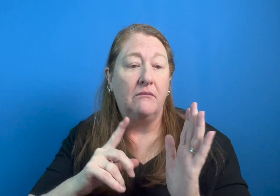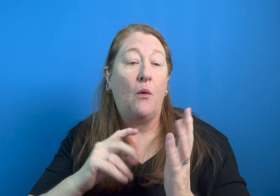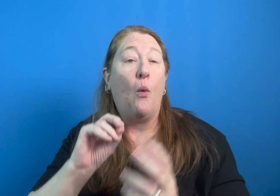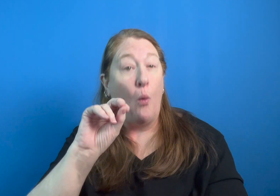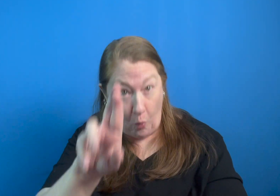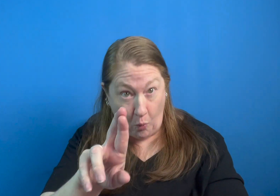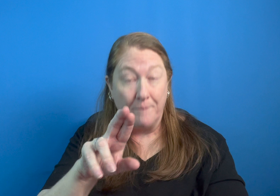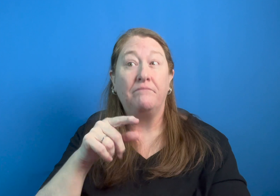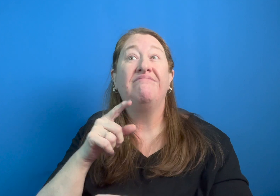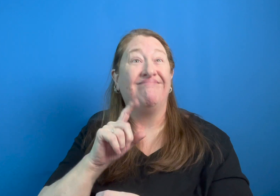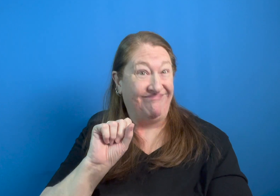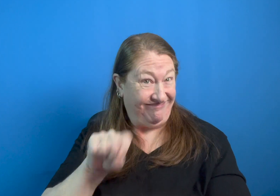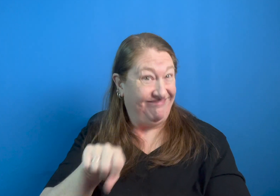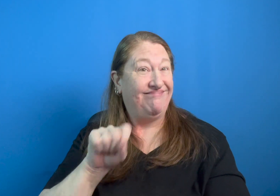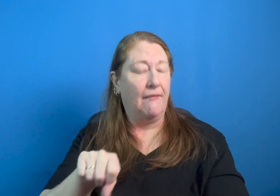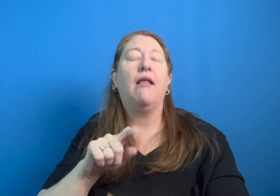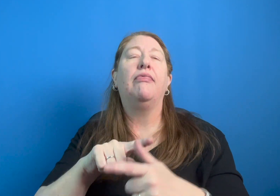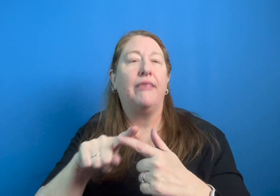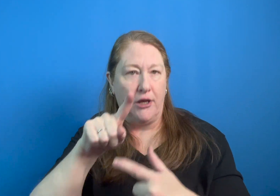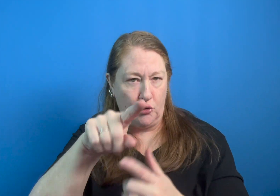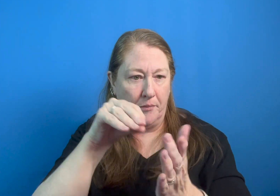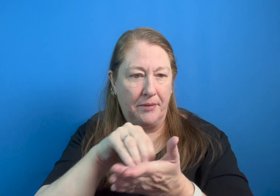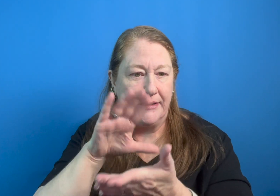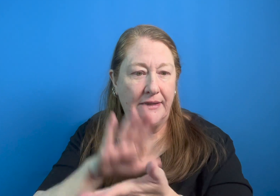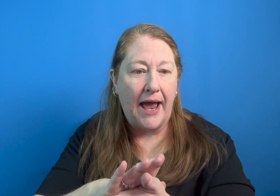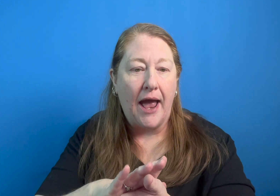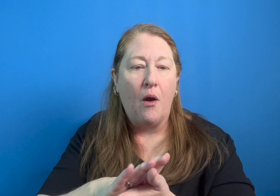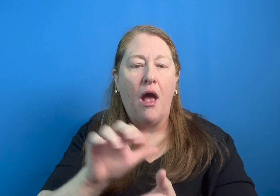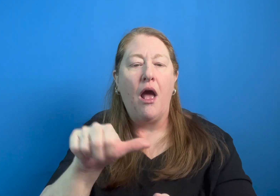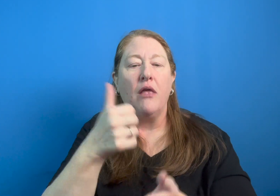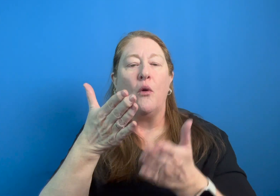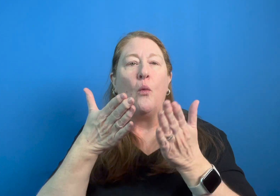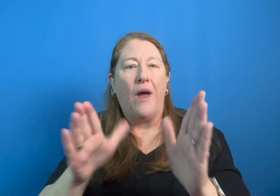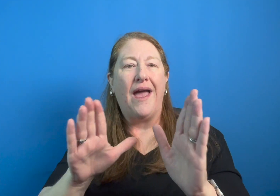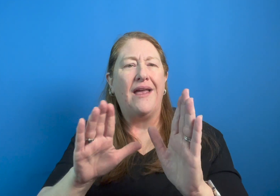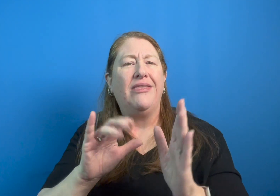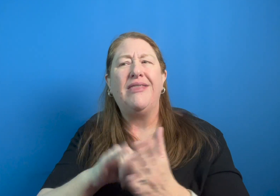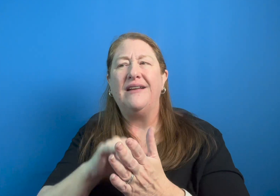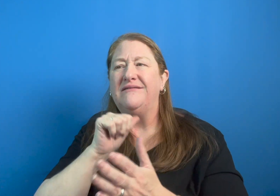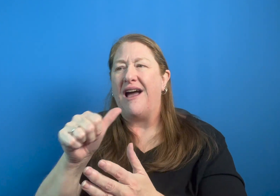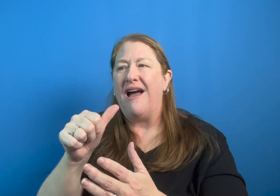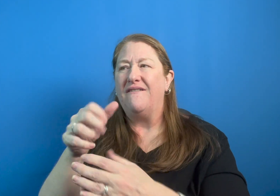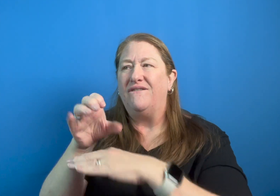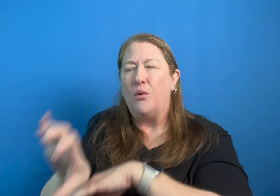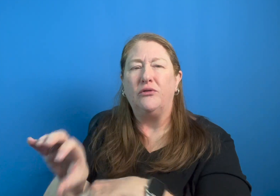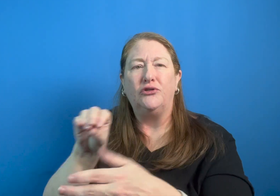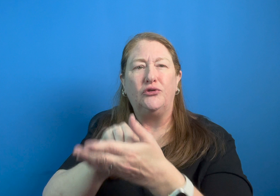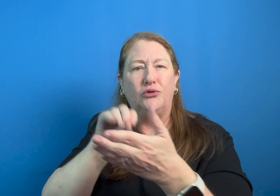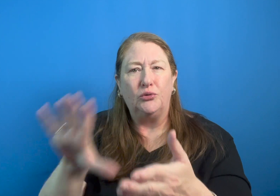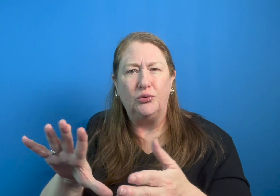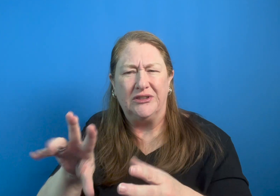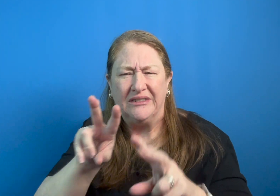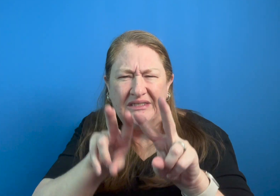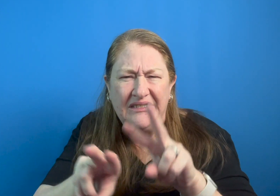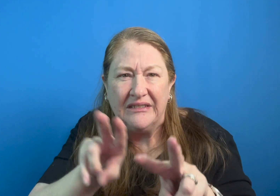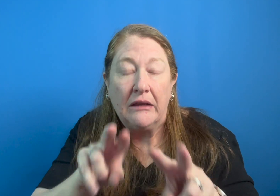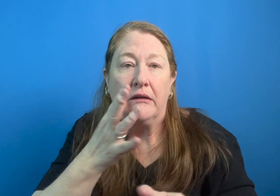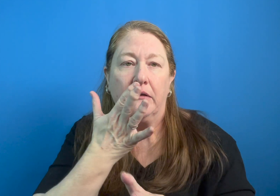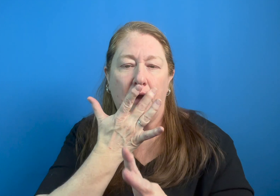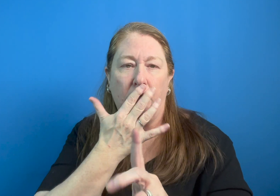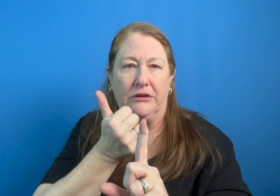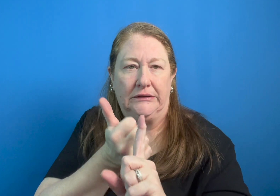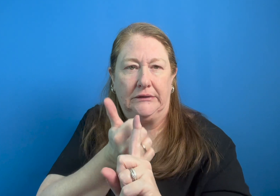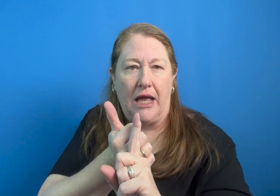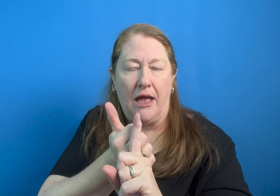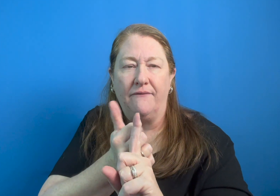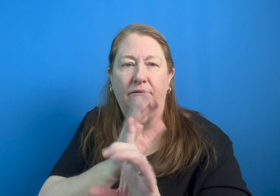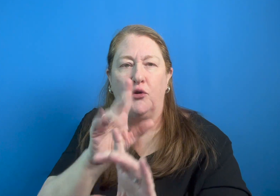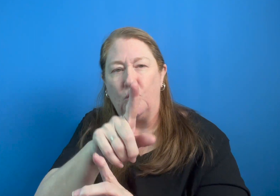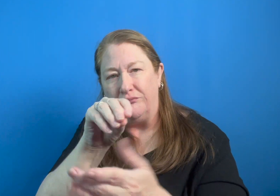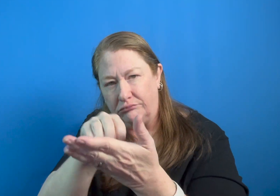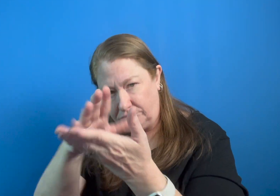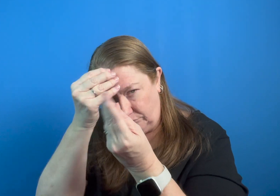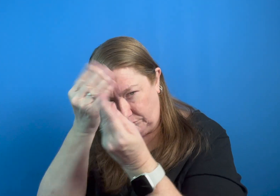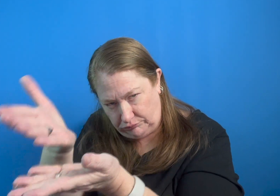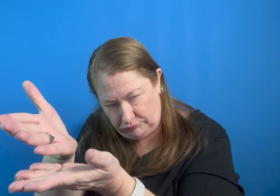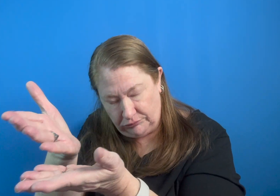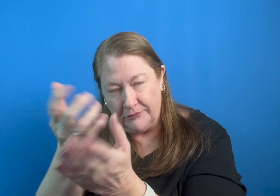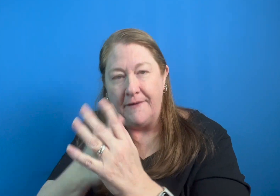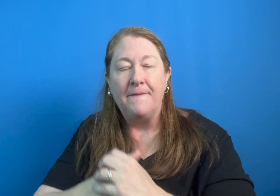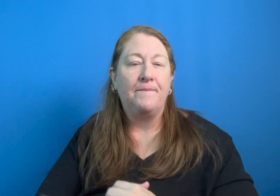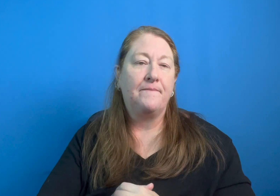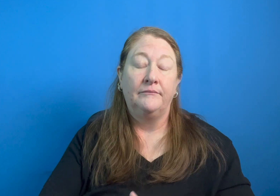The meaning is also conveyed in another way that does not require perceiving different colors.